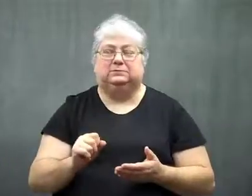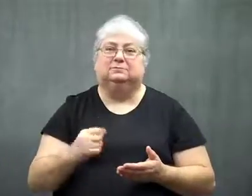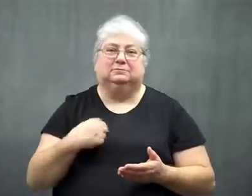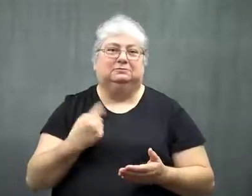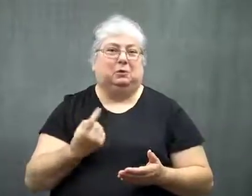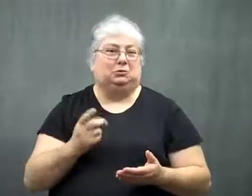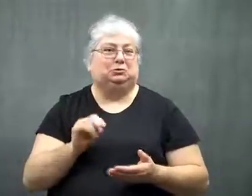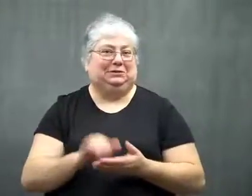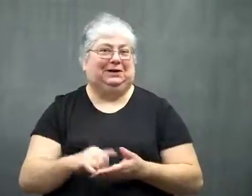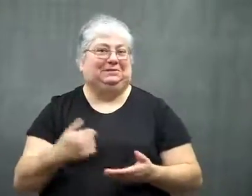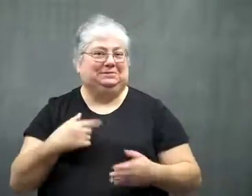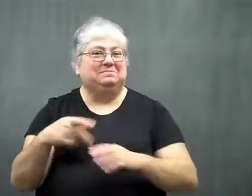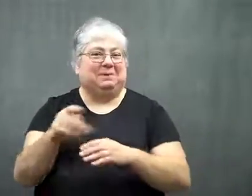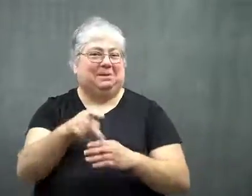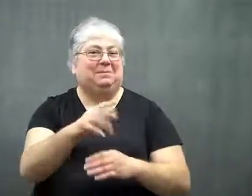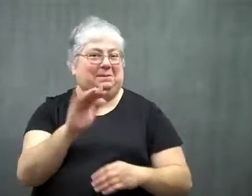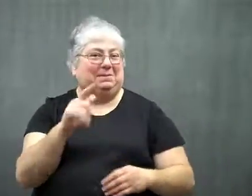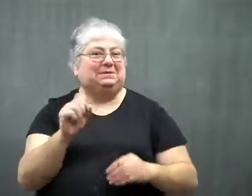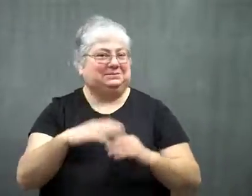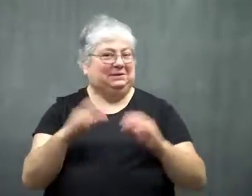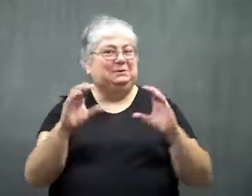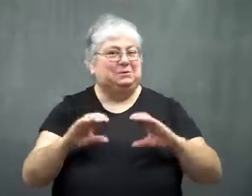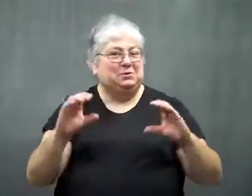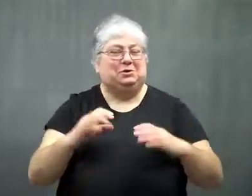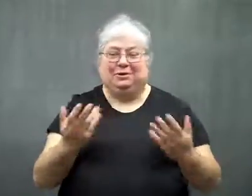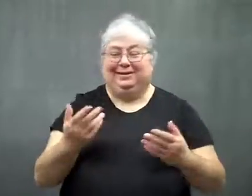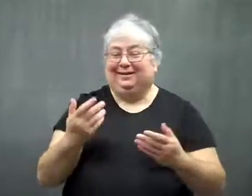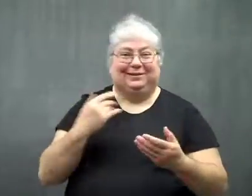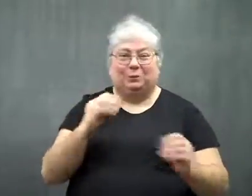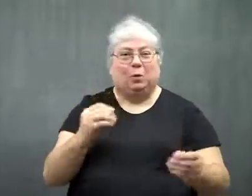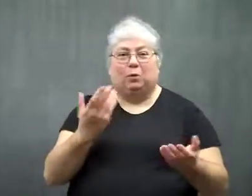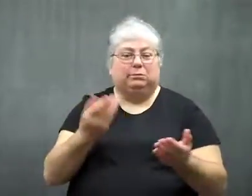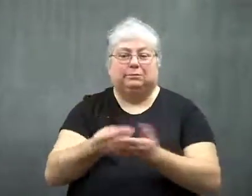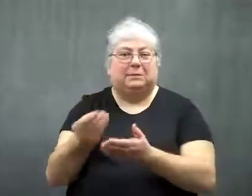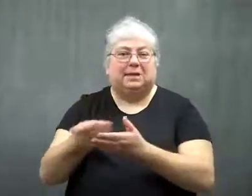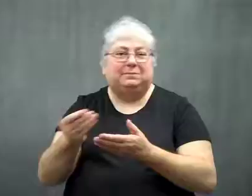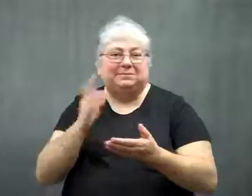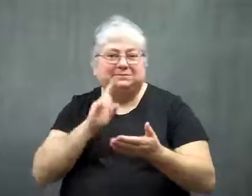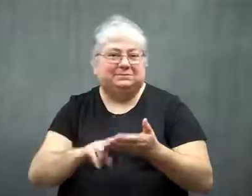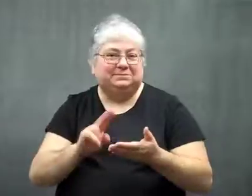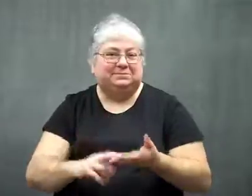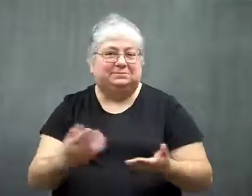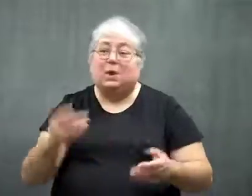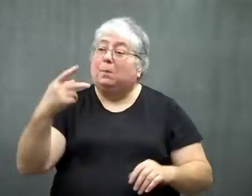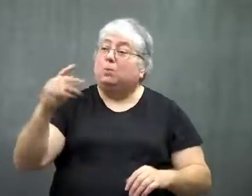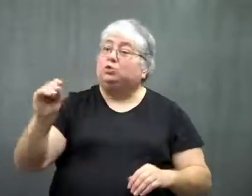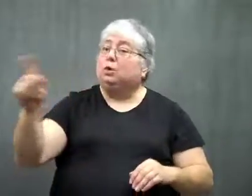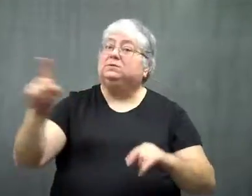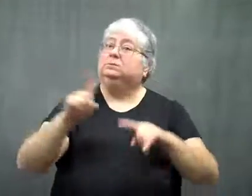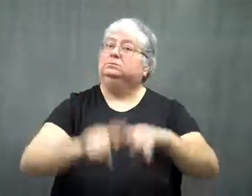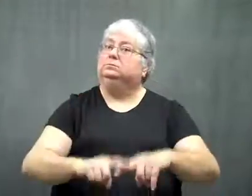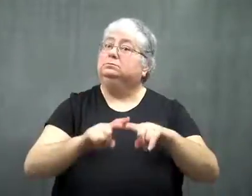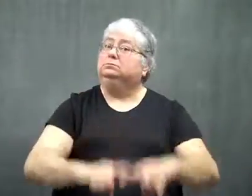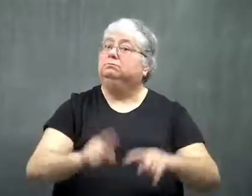Ooh, I always do that, pay my bills on the computer. As a result, nobody buys stamps.